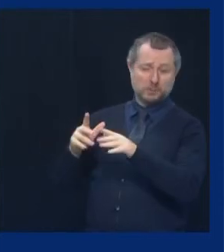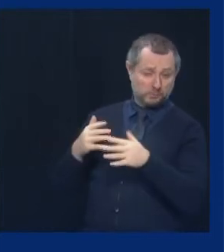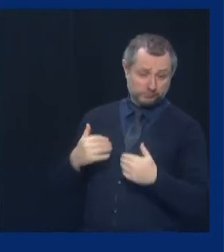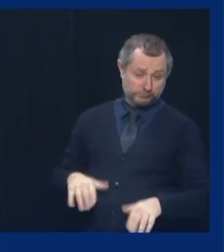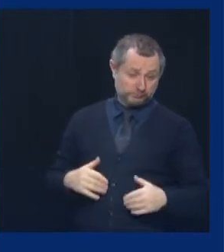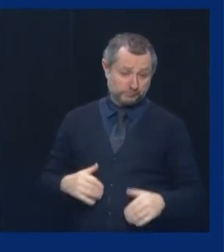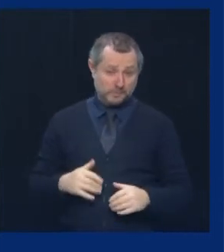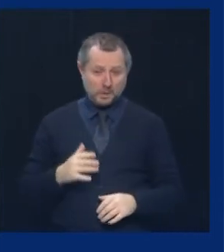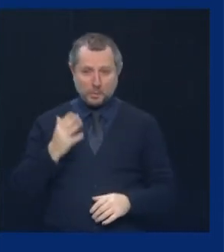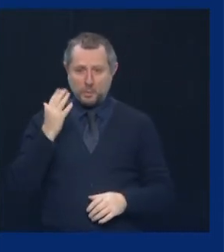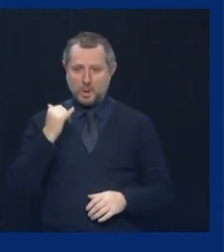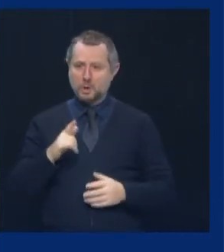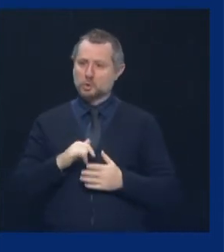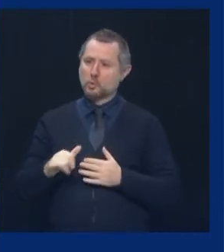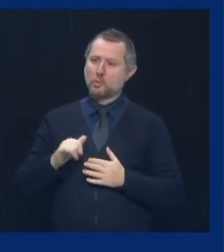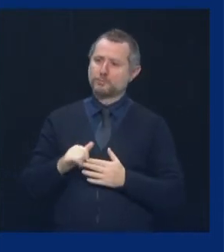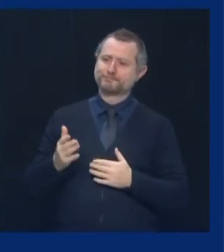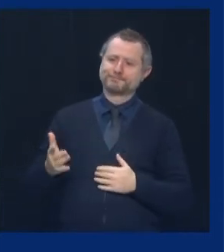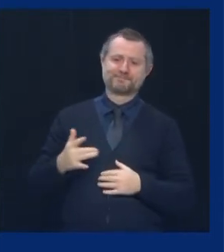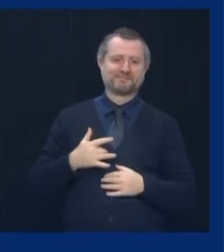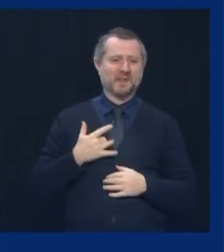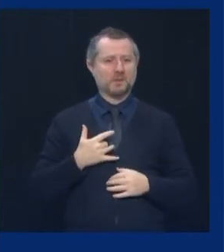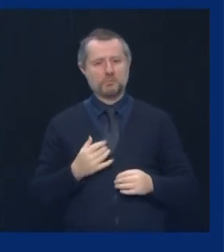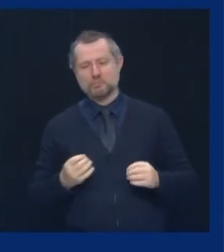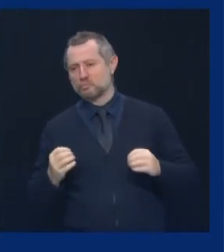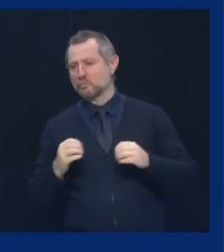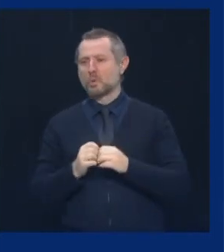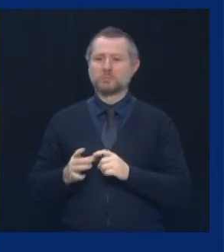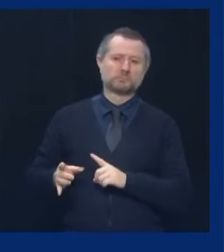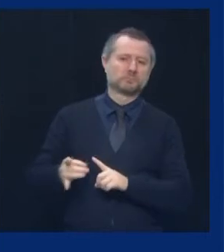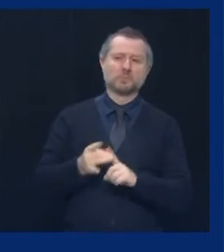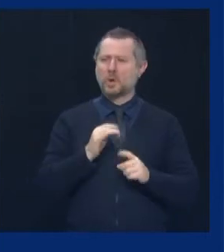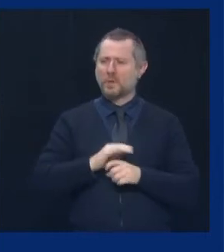AND IT WAS ALMOST AS IF THERE